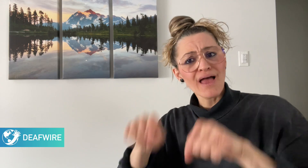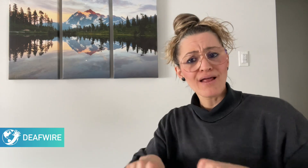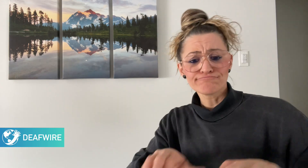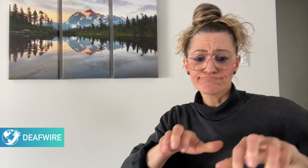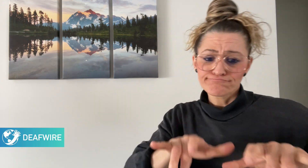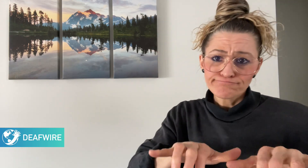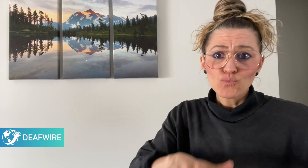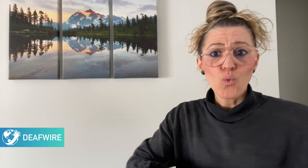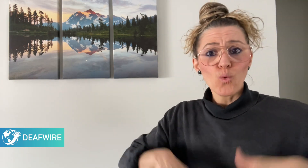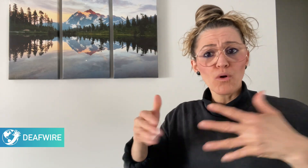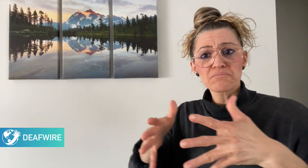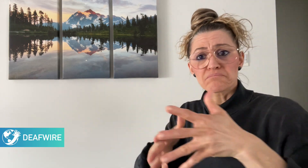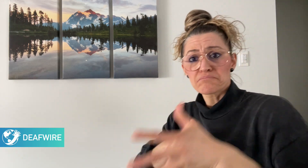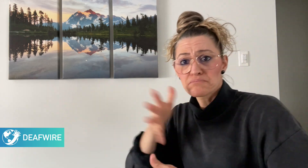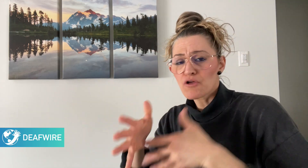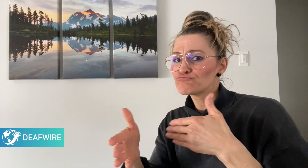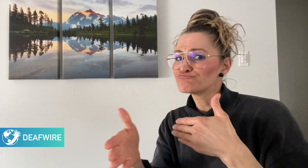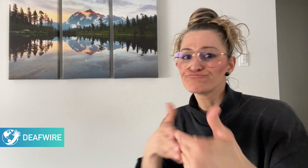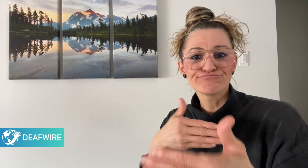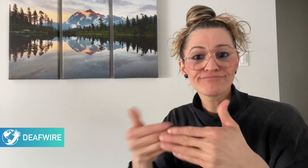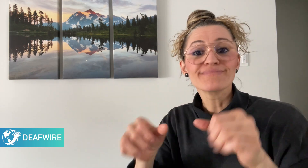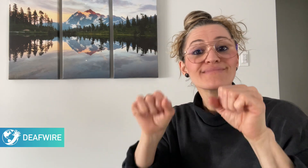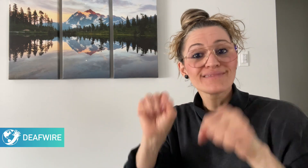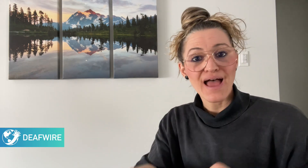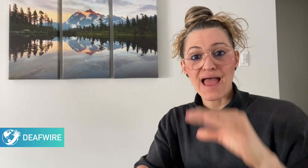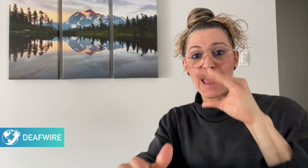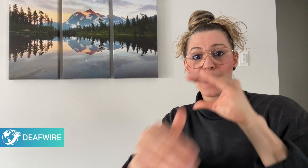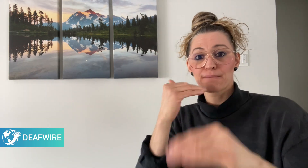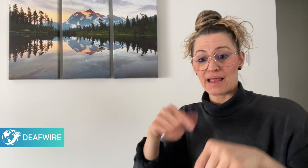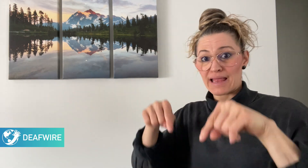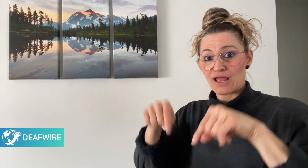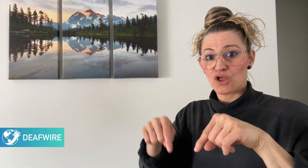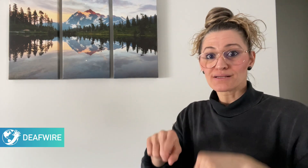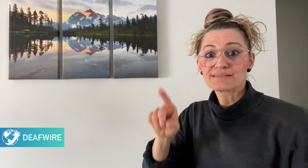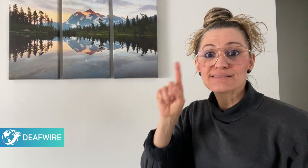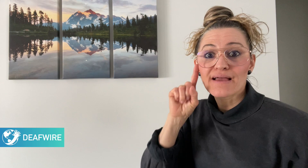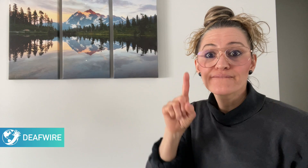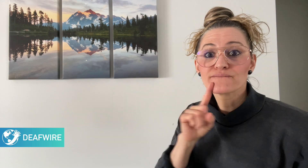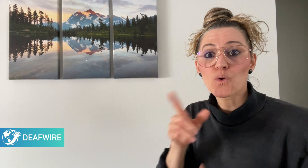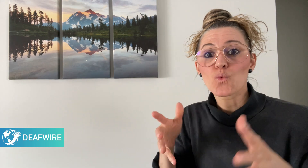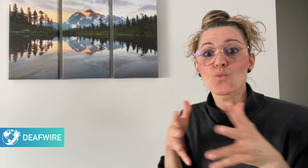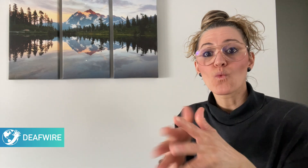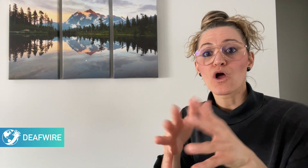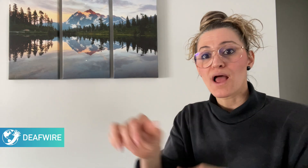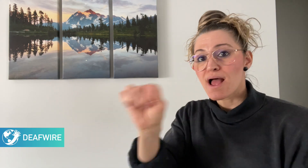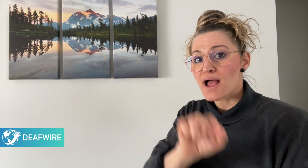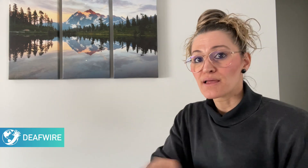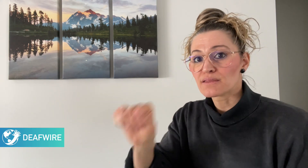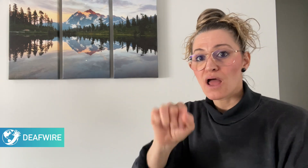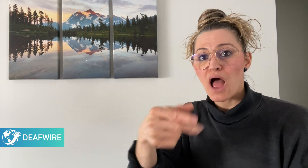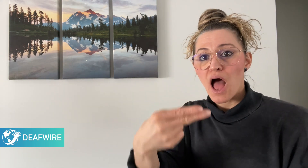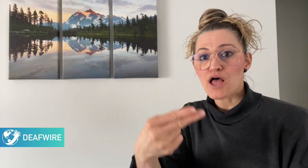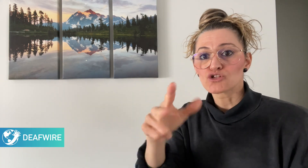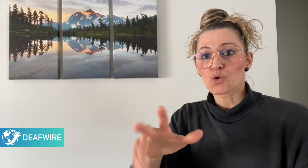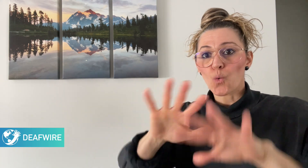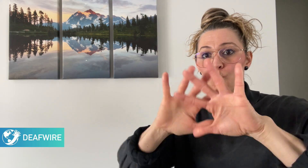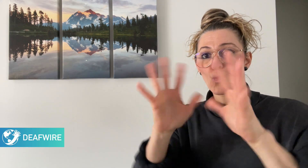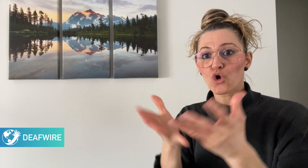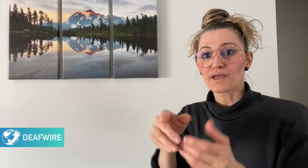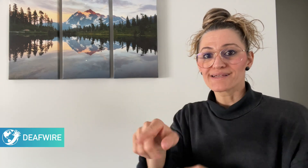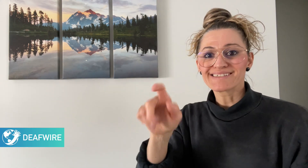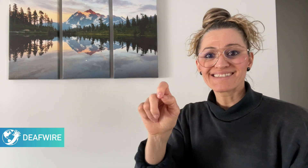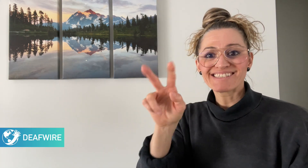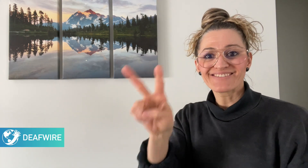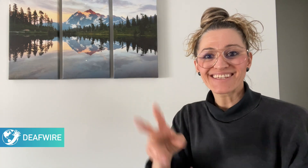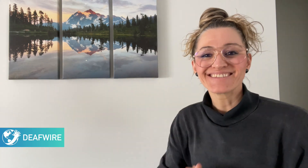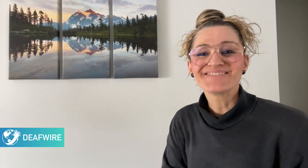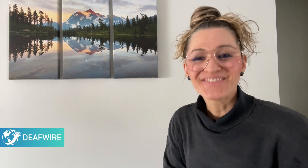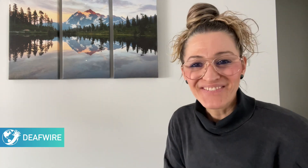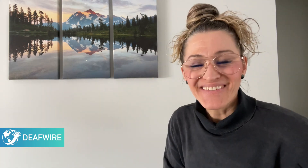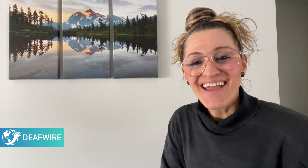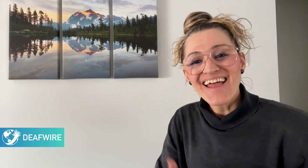in landscape format to deafwire@h3world.tv.